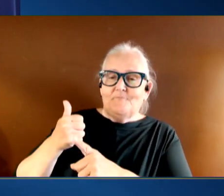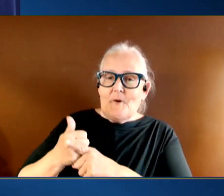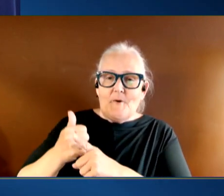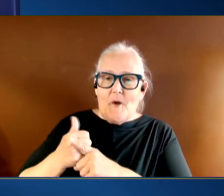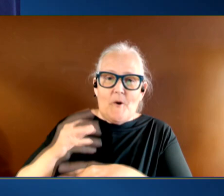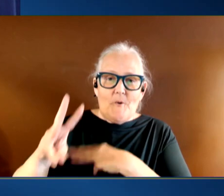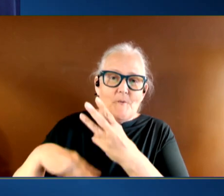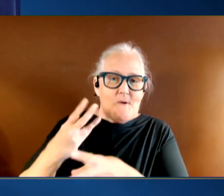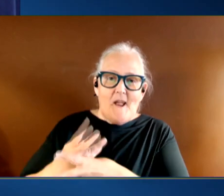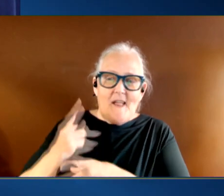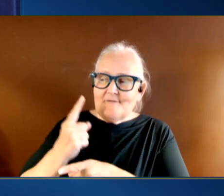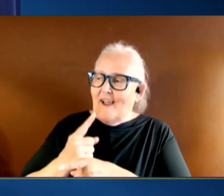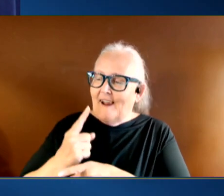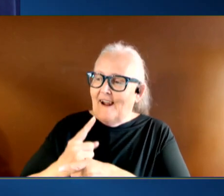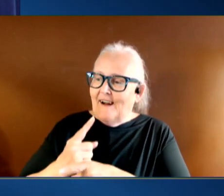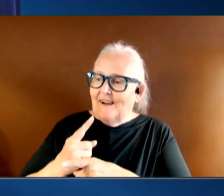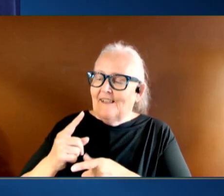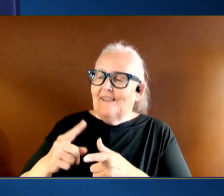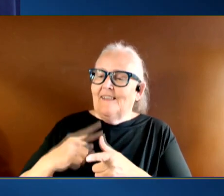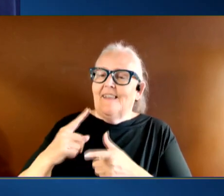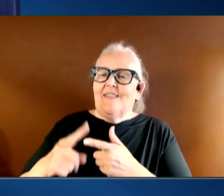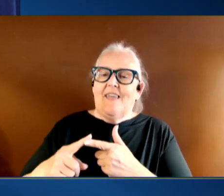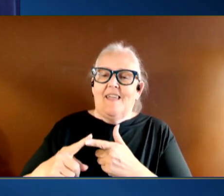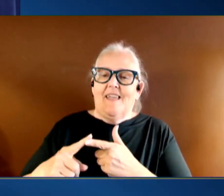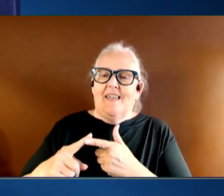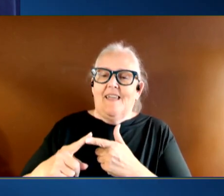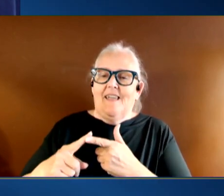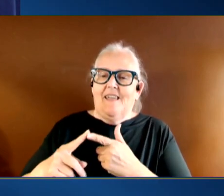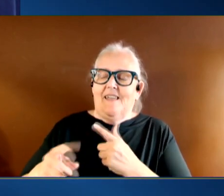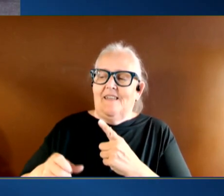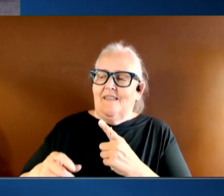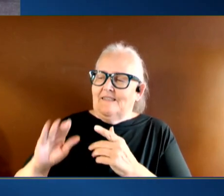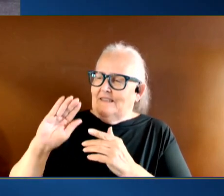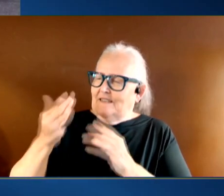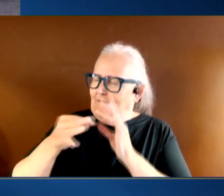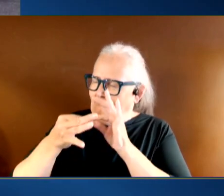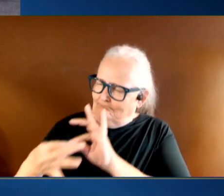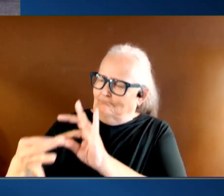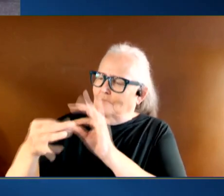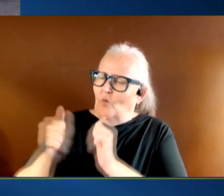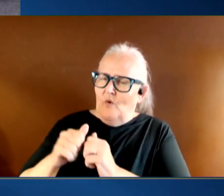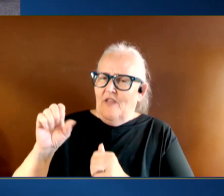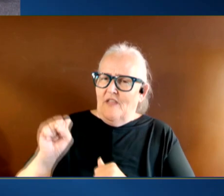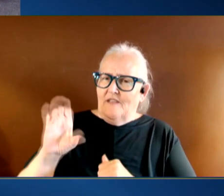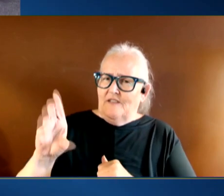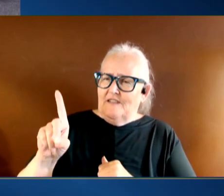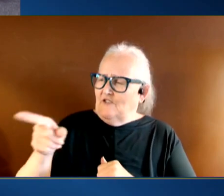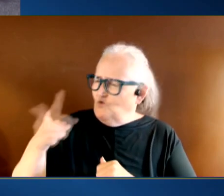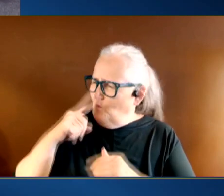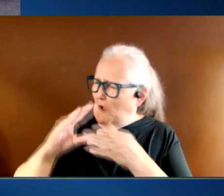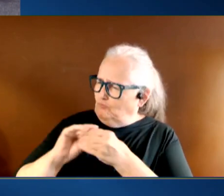when it wove together with a thread about sickle cell disease. Will you tell us about it?